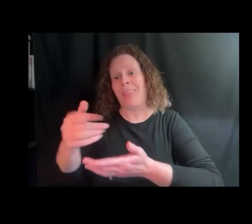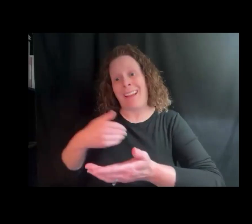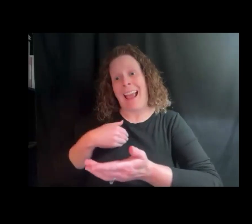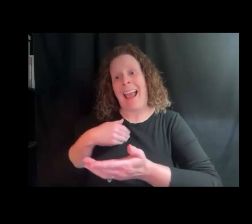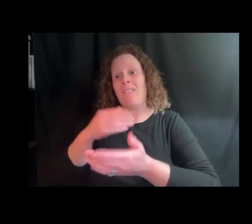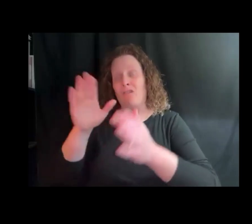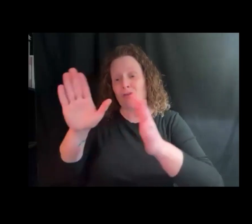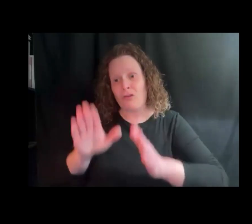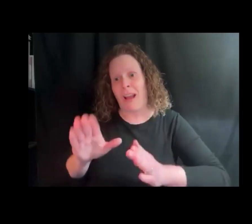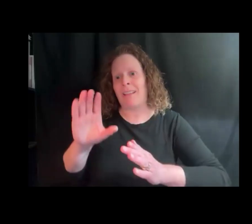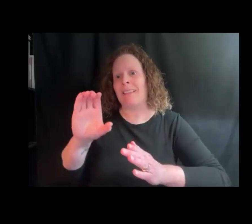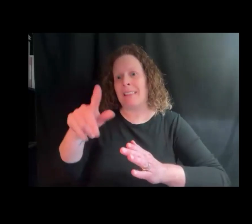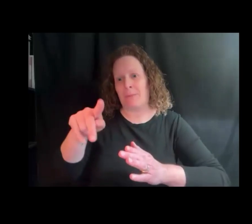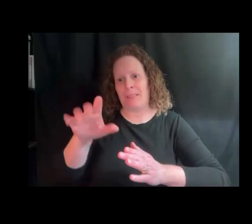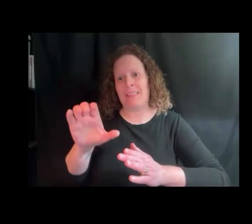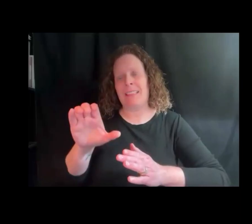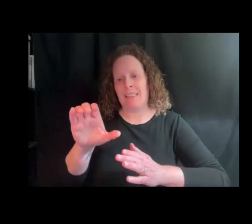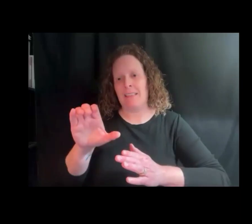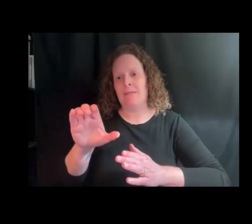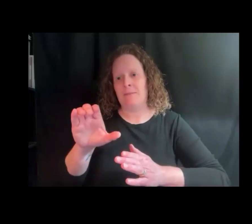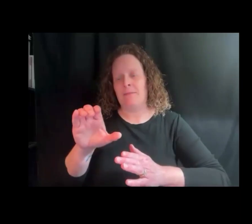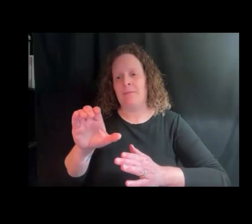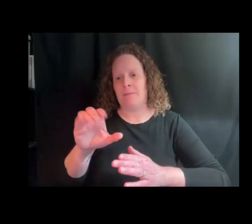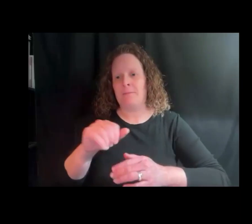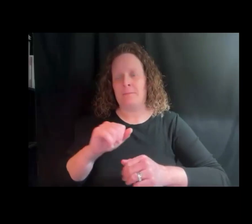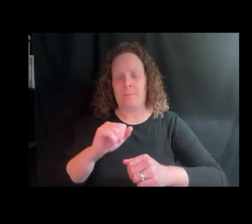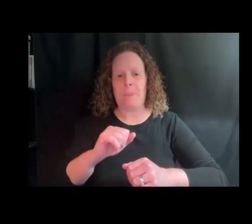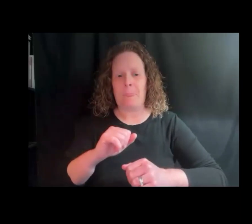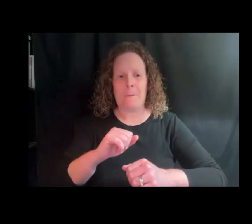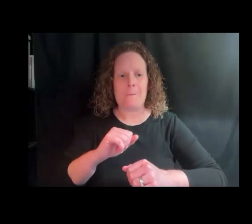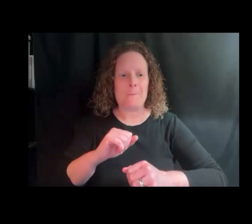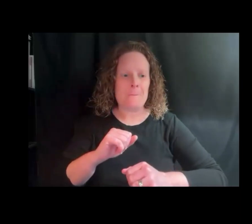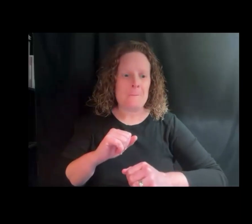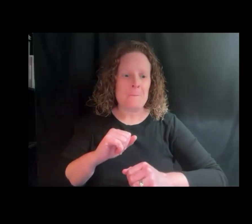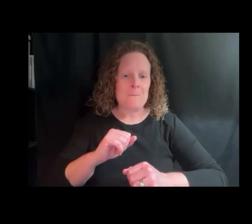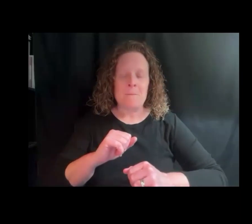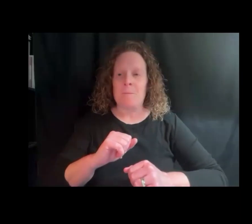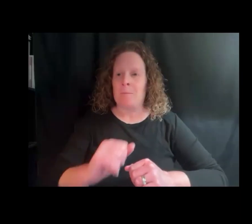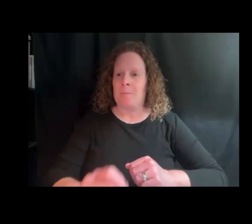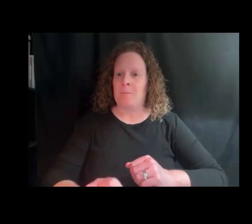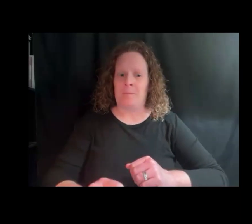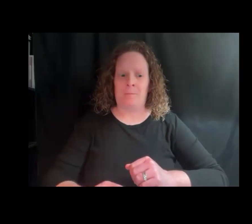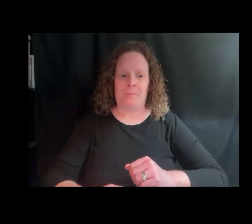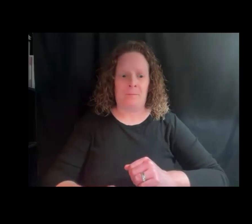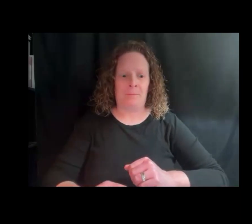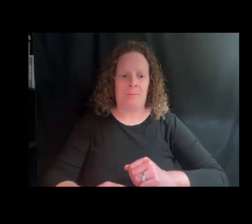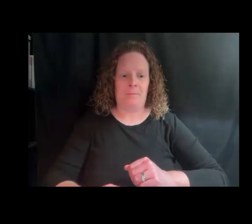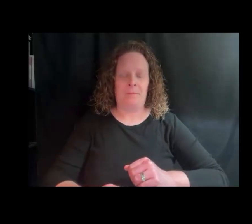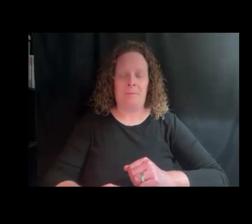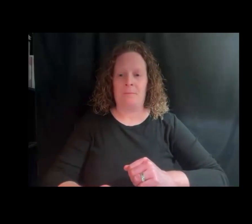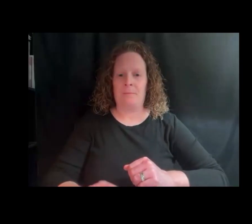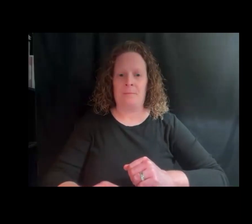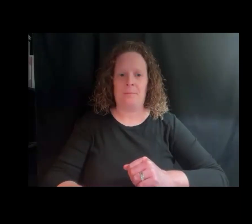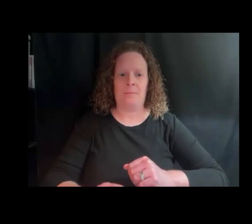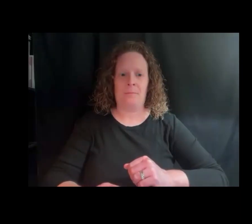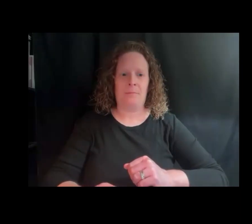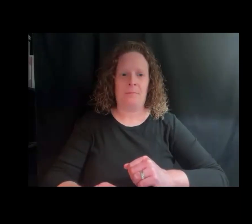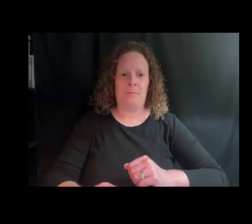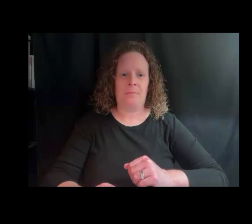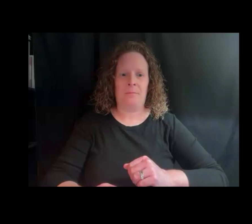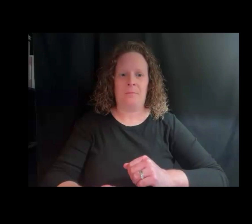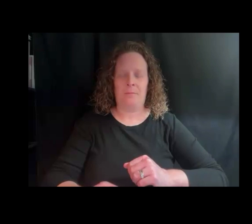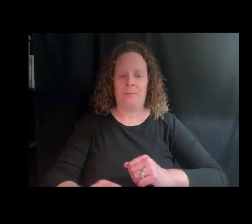code of conduct and then we have the national CPC as well